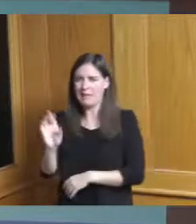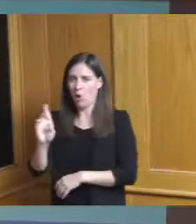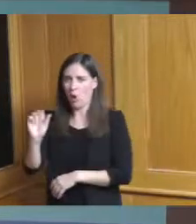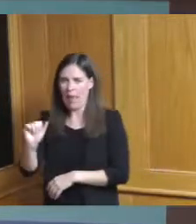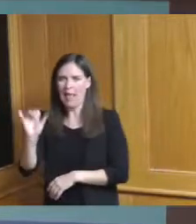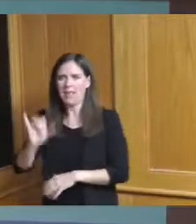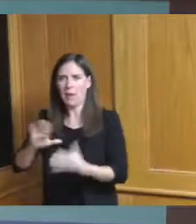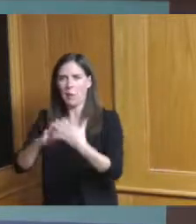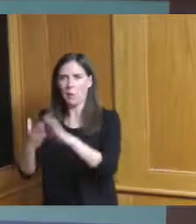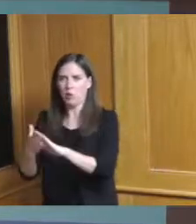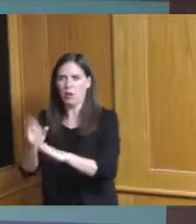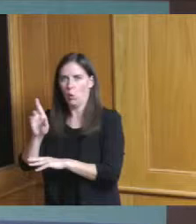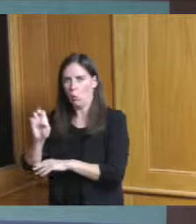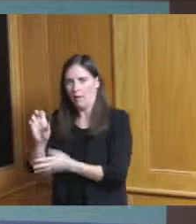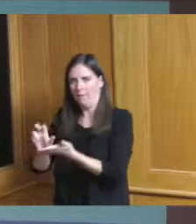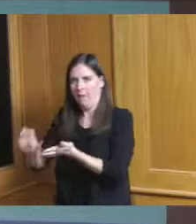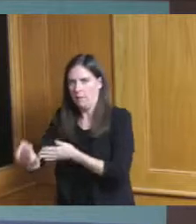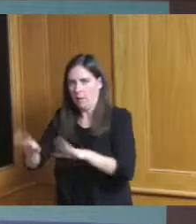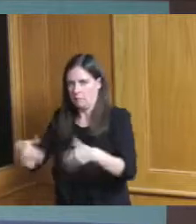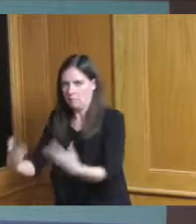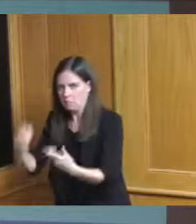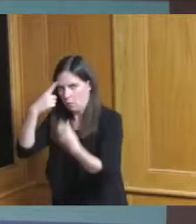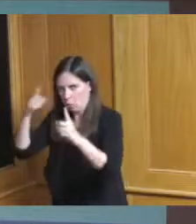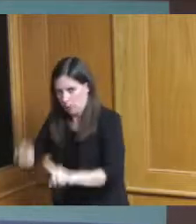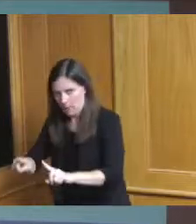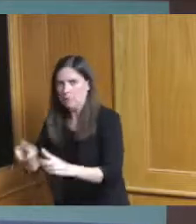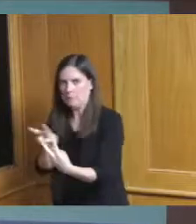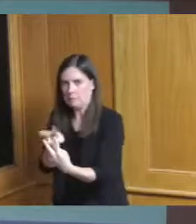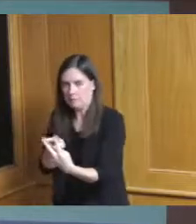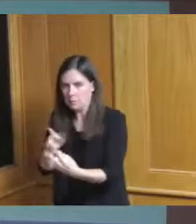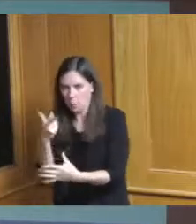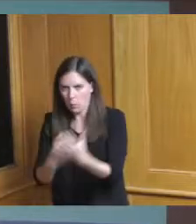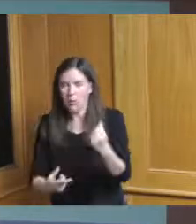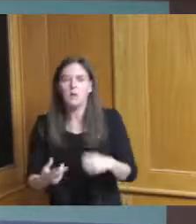area agreements for Hamilton County so for the enterprise zone there are